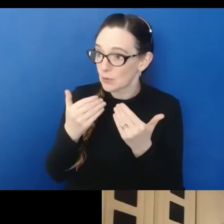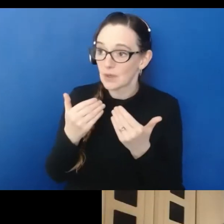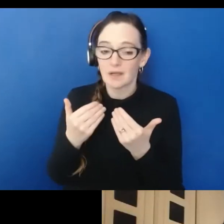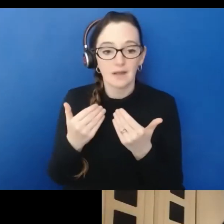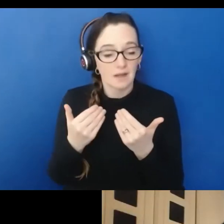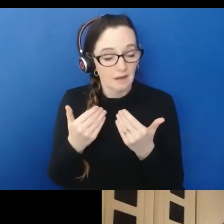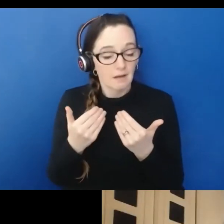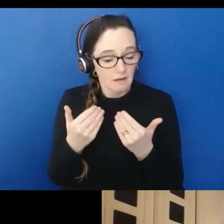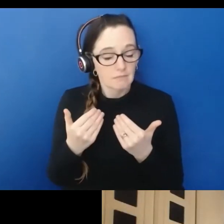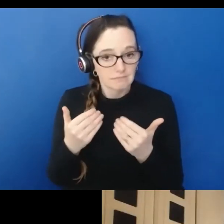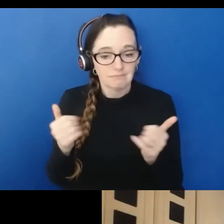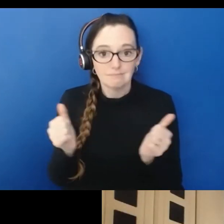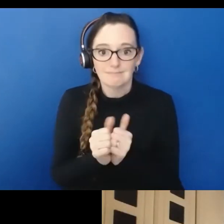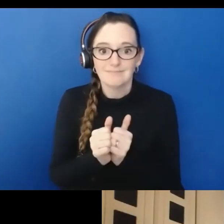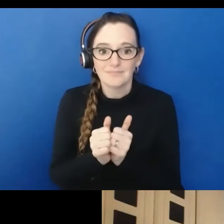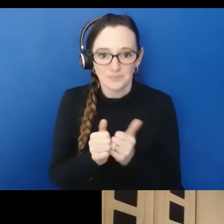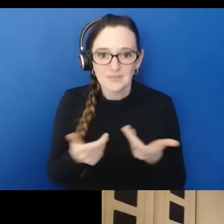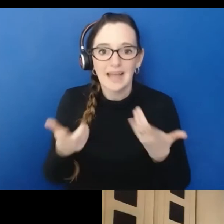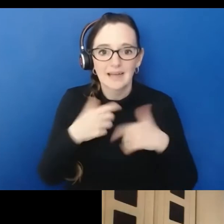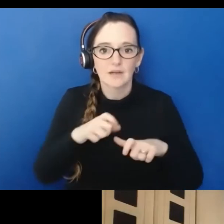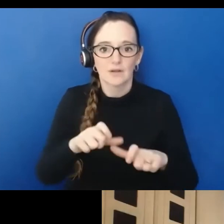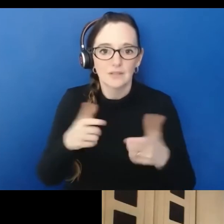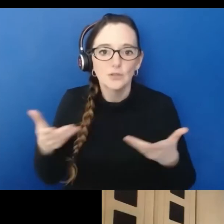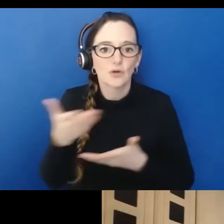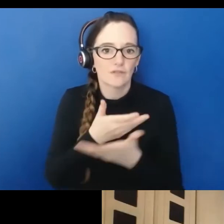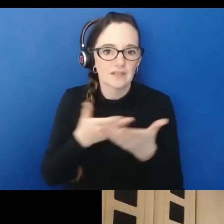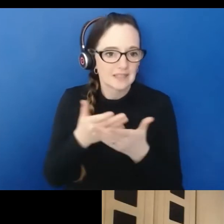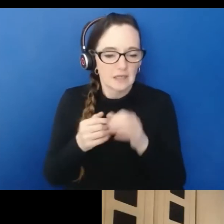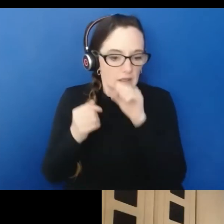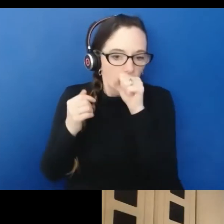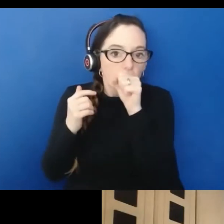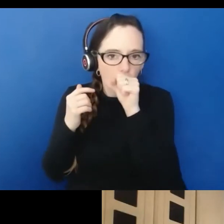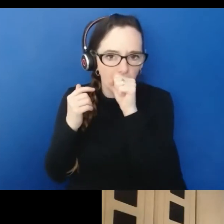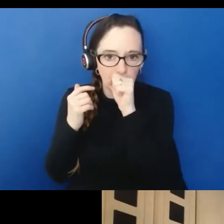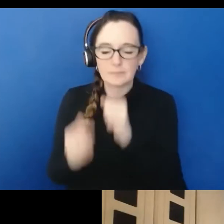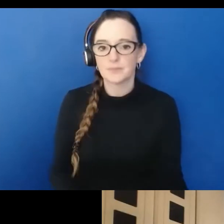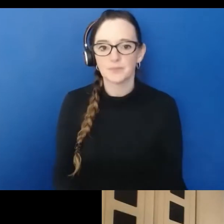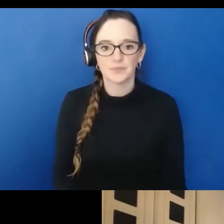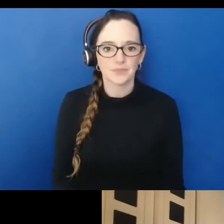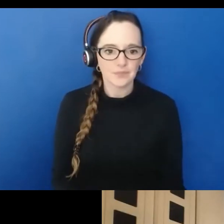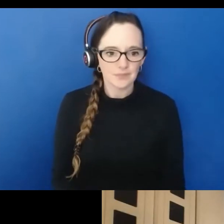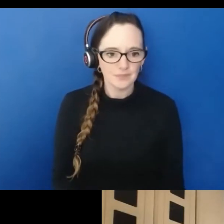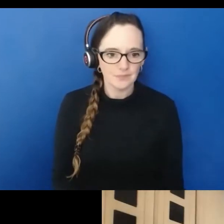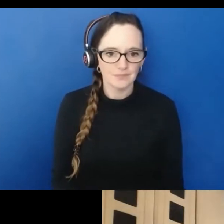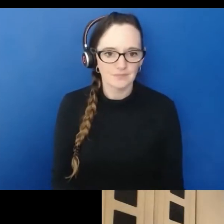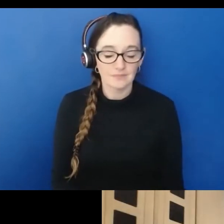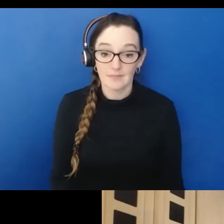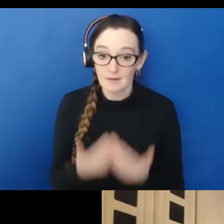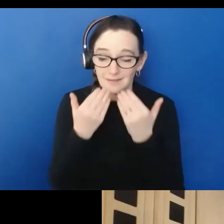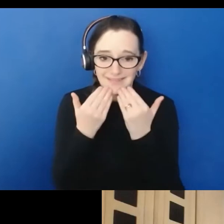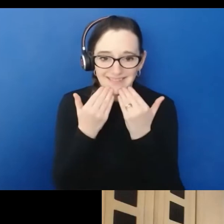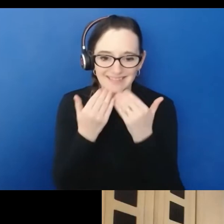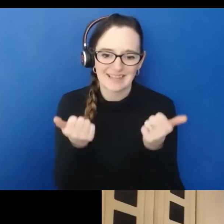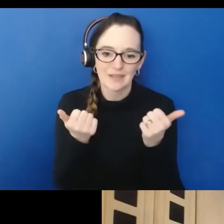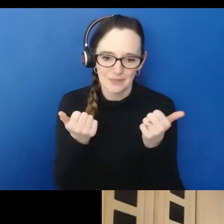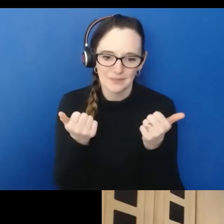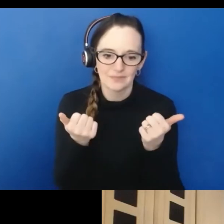That s what I ll try and do now. Thank you.